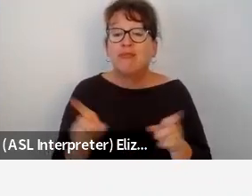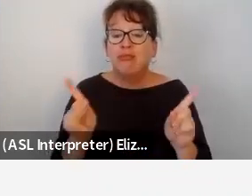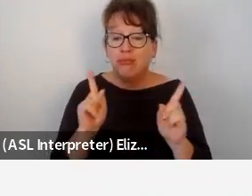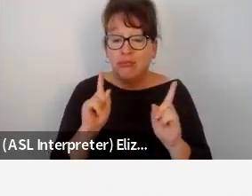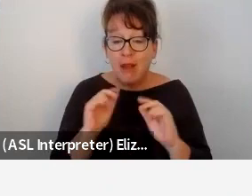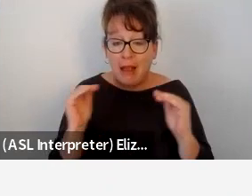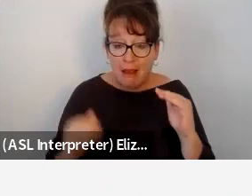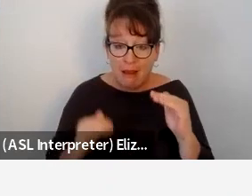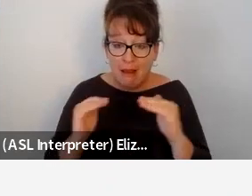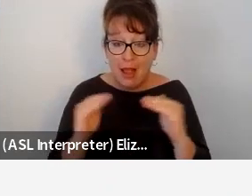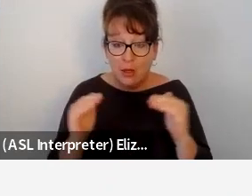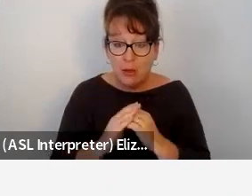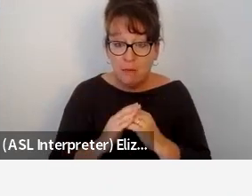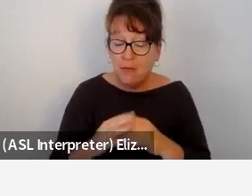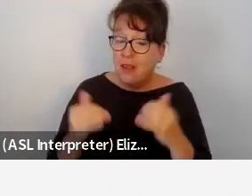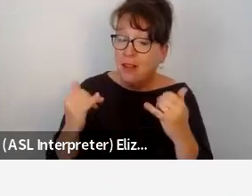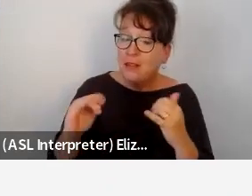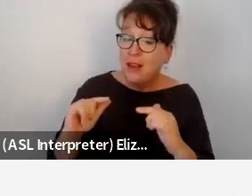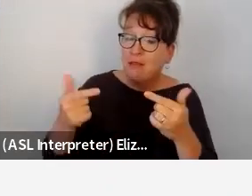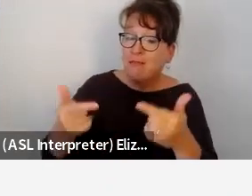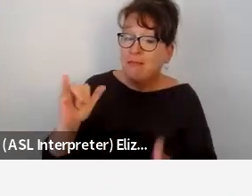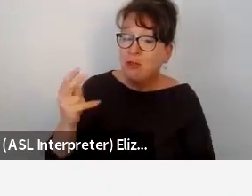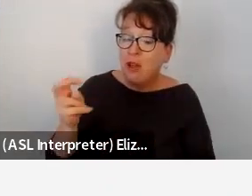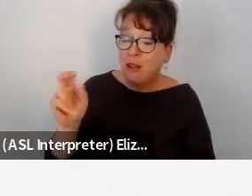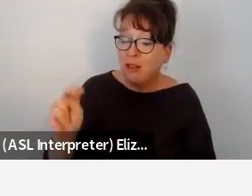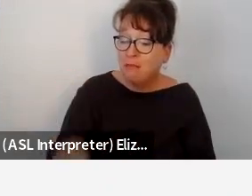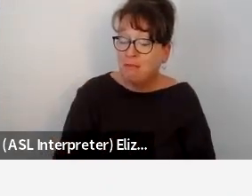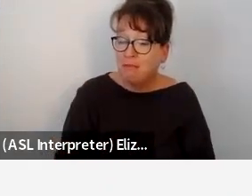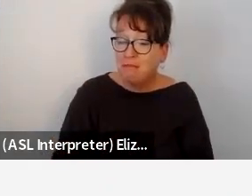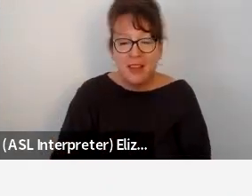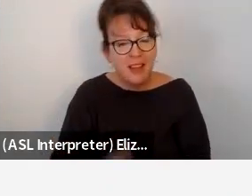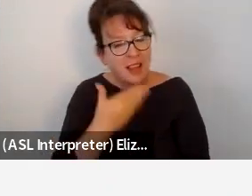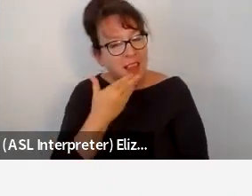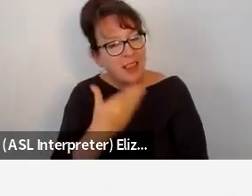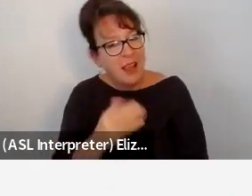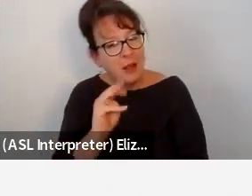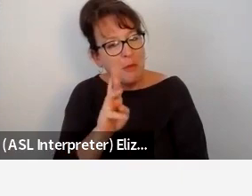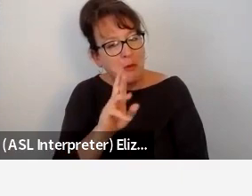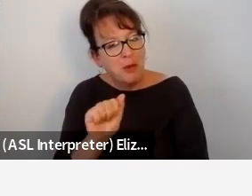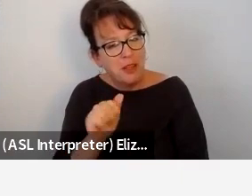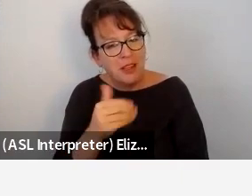We'll include those details in the notice of funding opportunity.